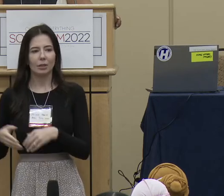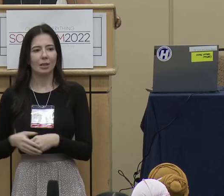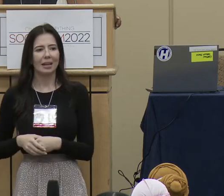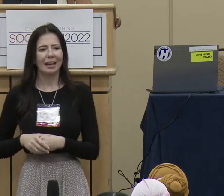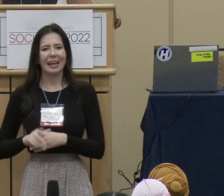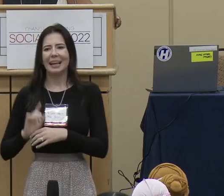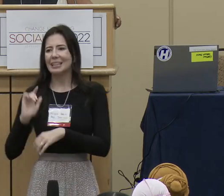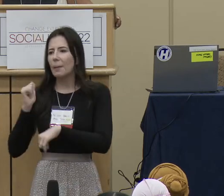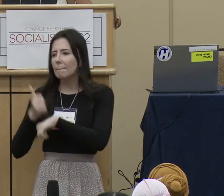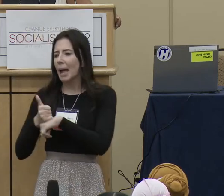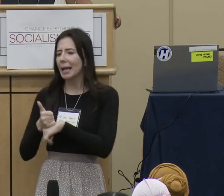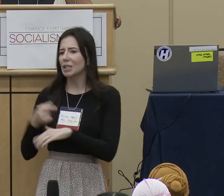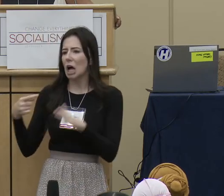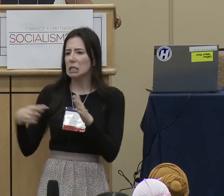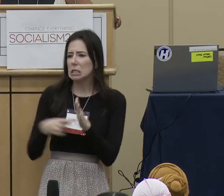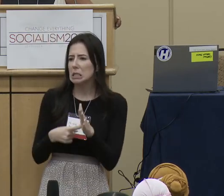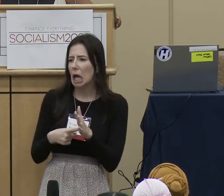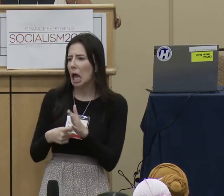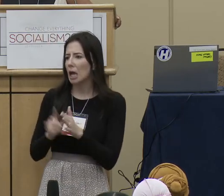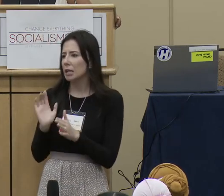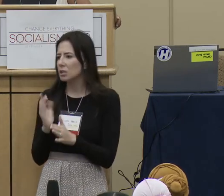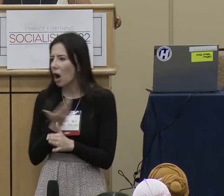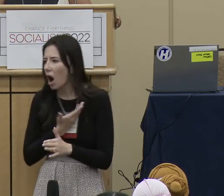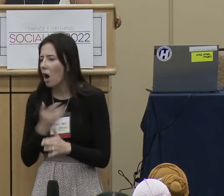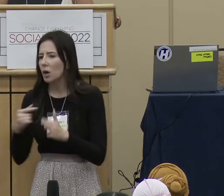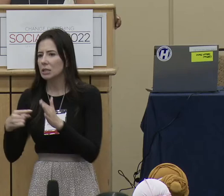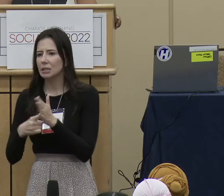It's a powerful, powerful sector, built on investing in